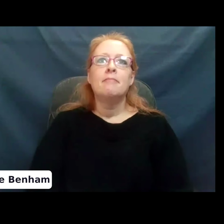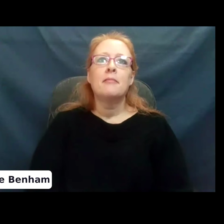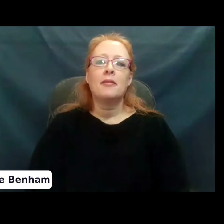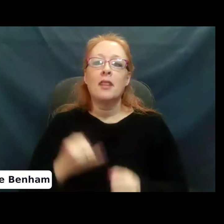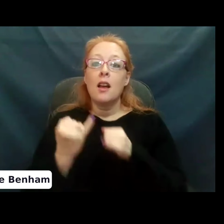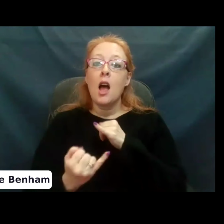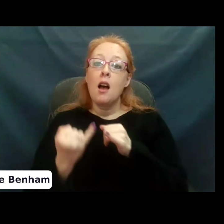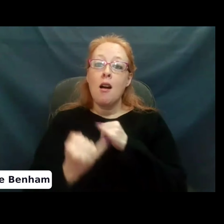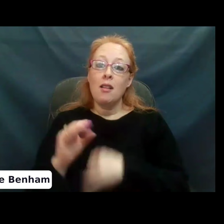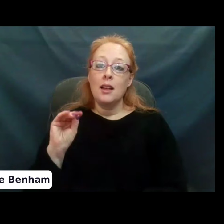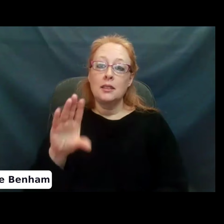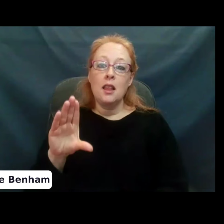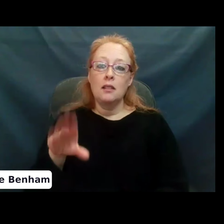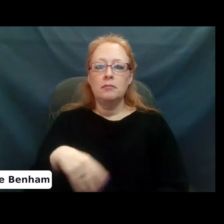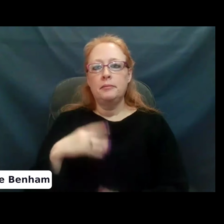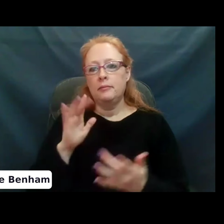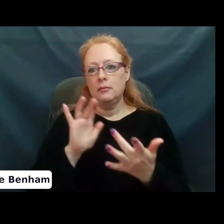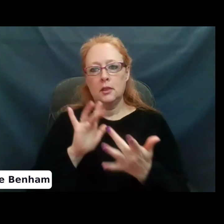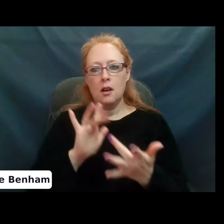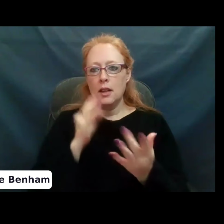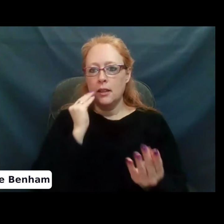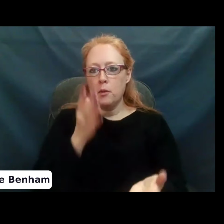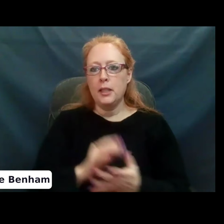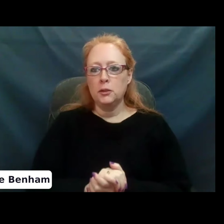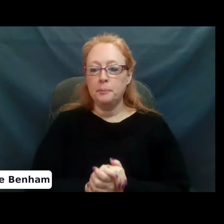So it last, it took me back here.